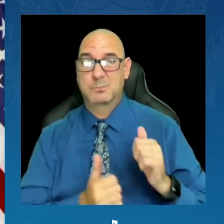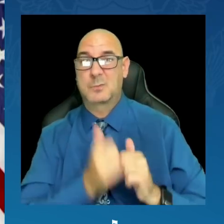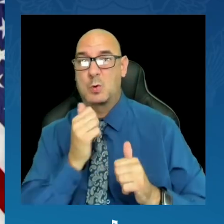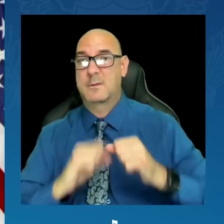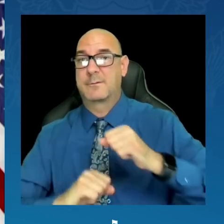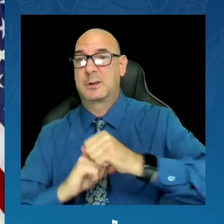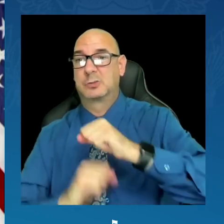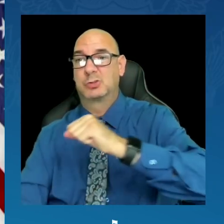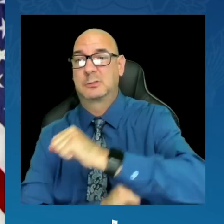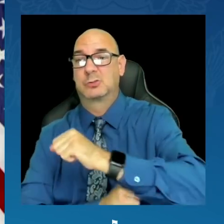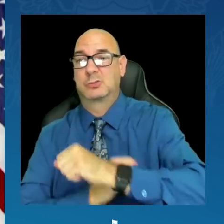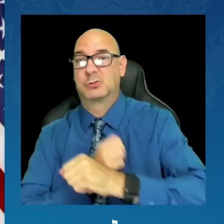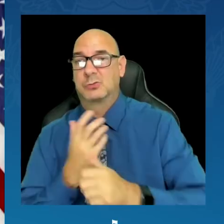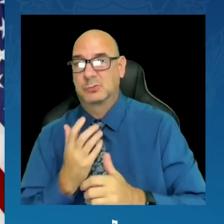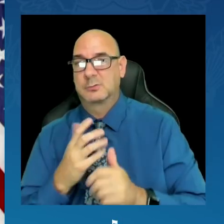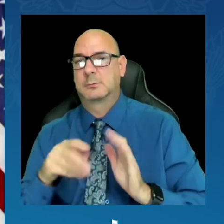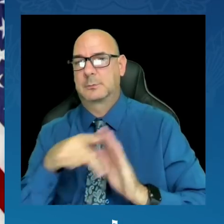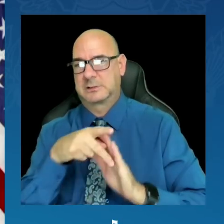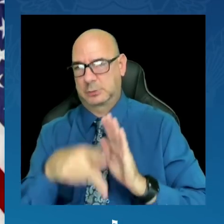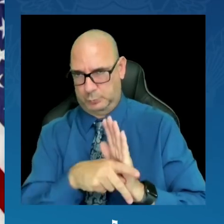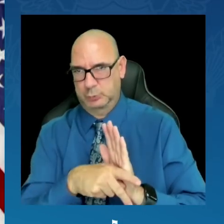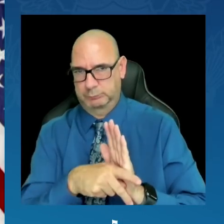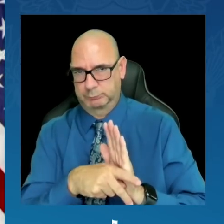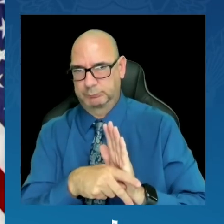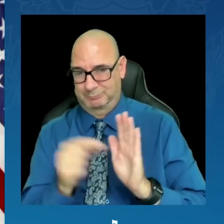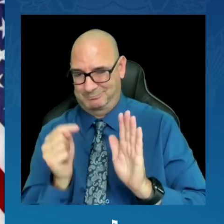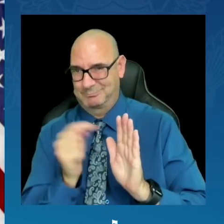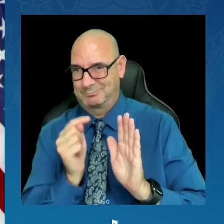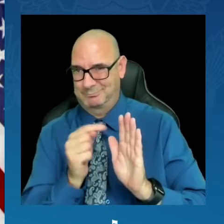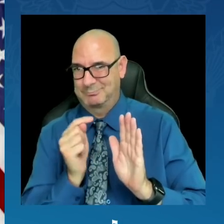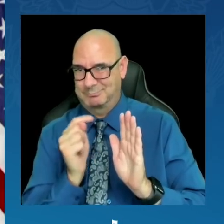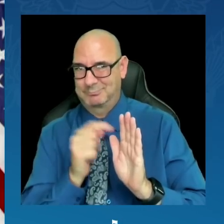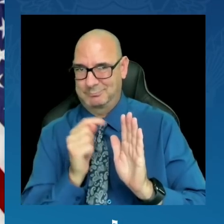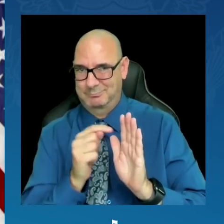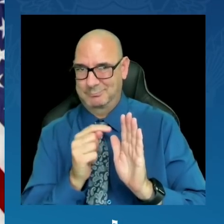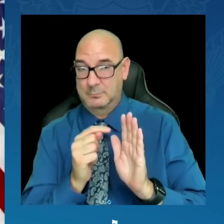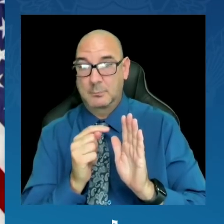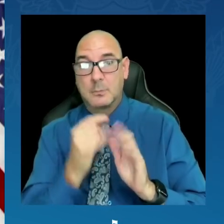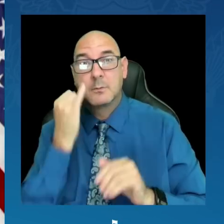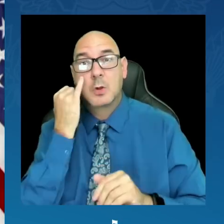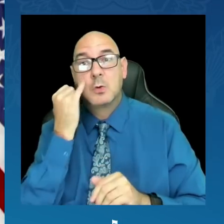not unless we elect leaders who stand up for those principles.